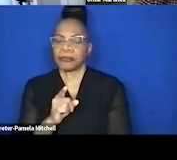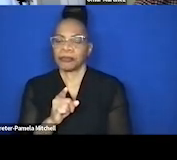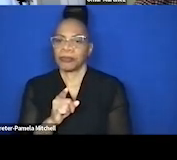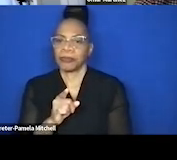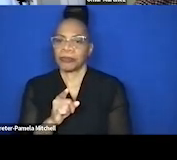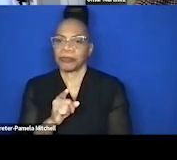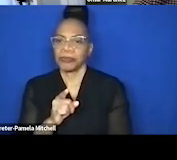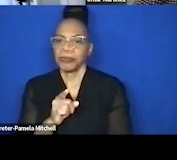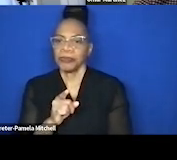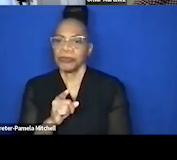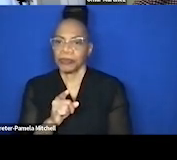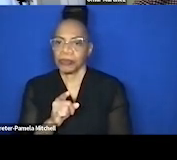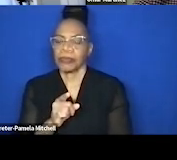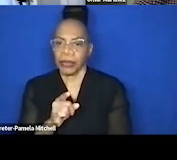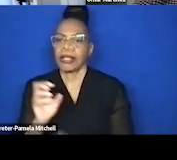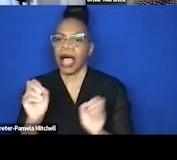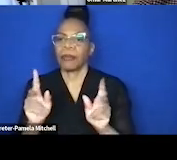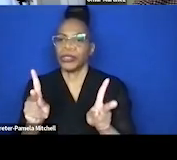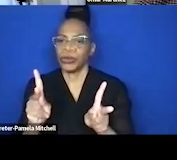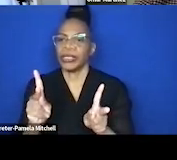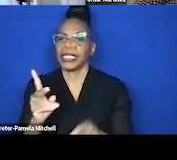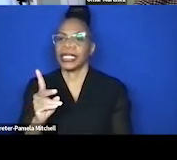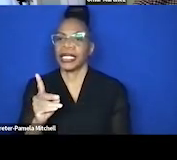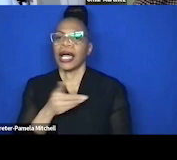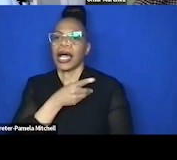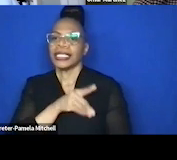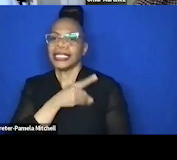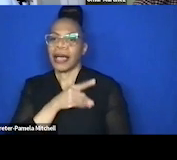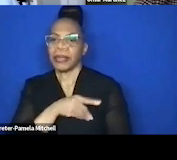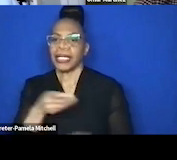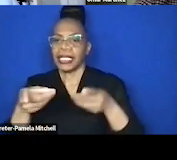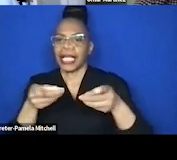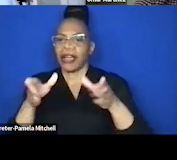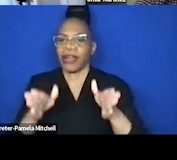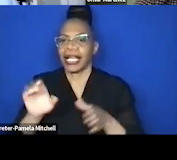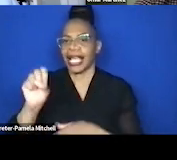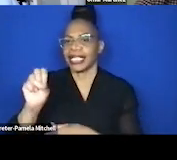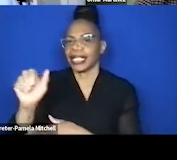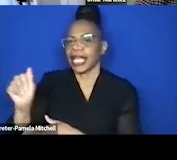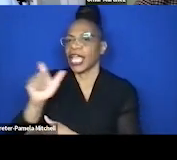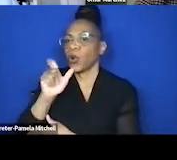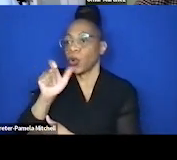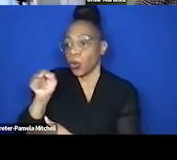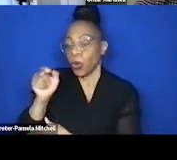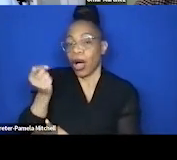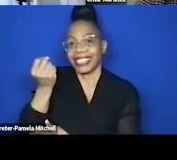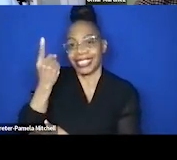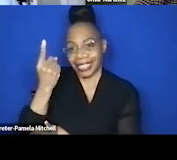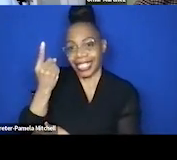I believe a deputy director at SSA, and understood some of the challenges that kind of come in with communicating with SSA